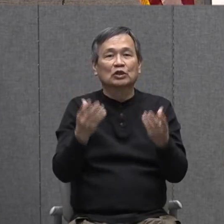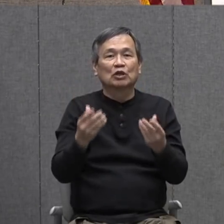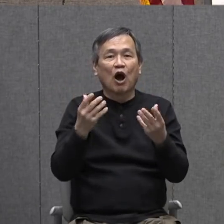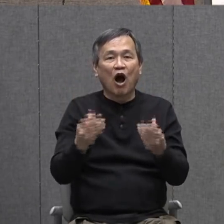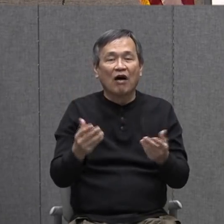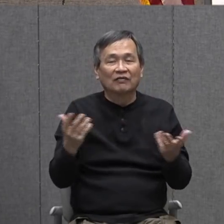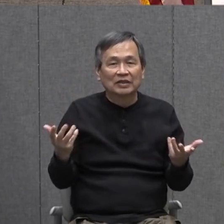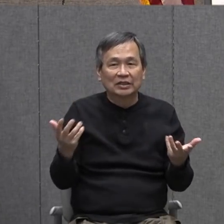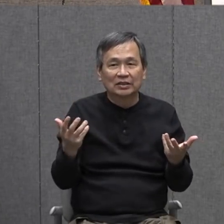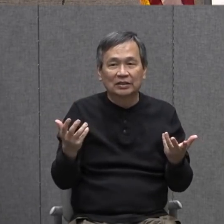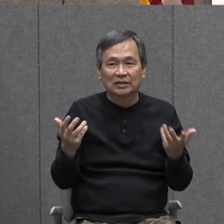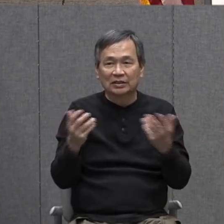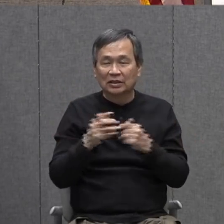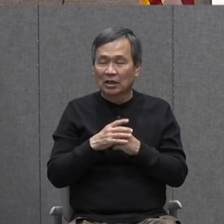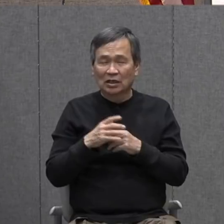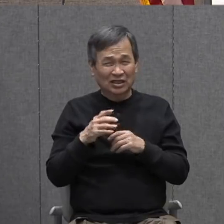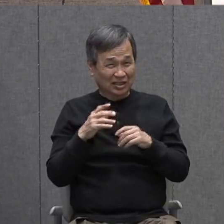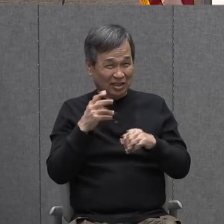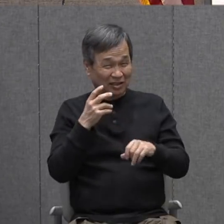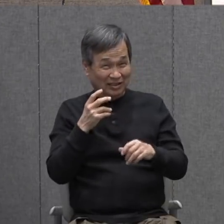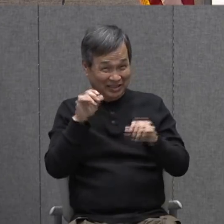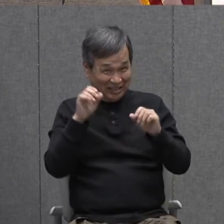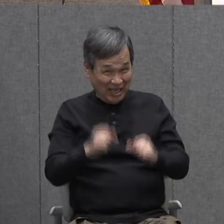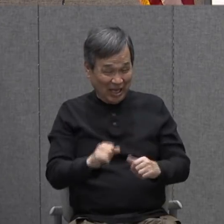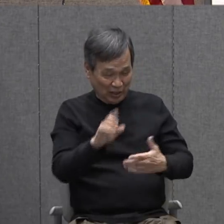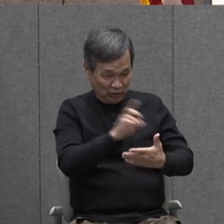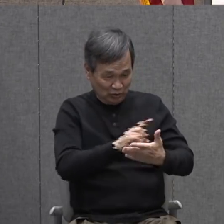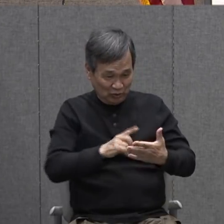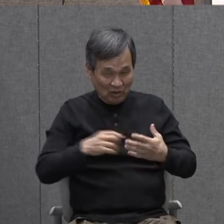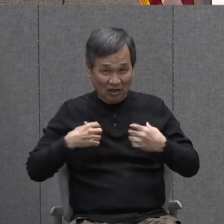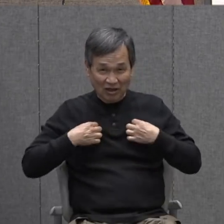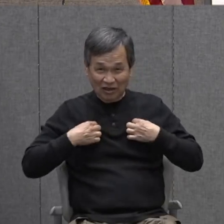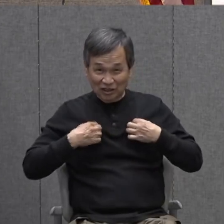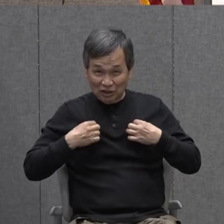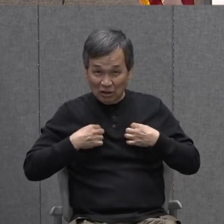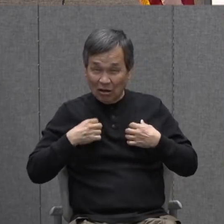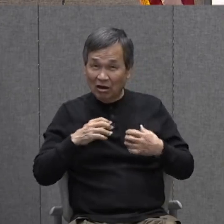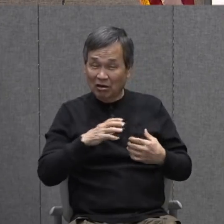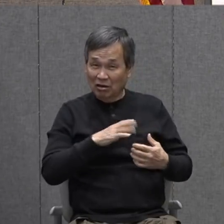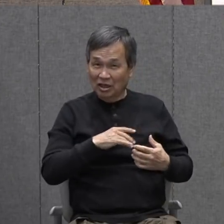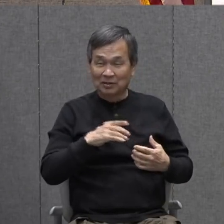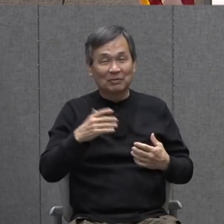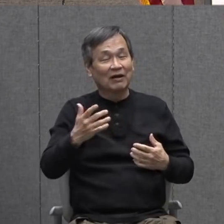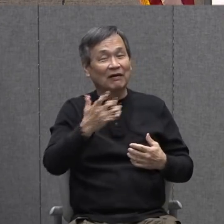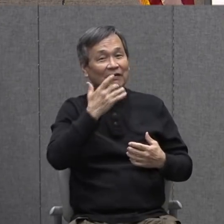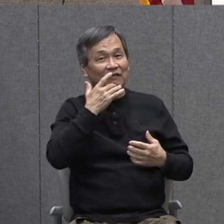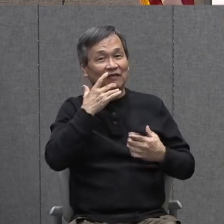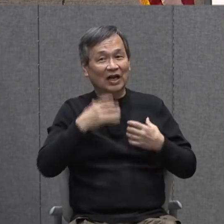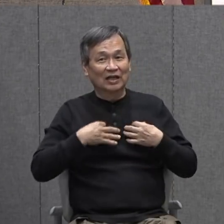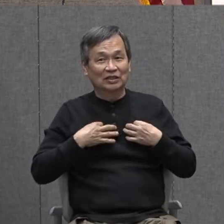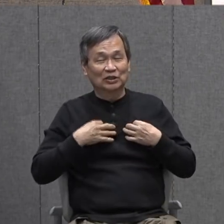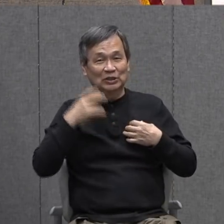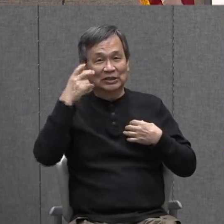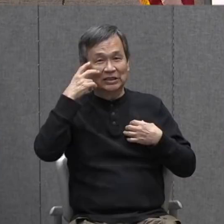to try to draw fabric so I picked my favorite shirt which as you can see has to do with being a teacher